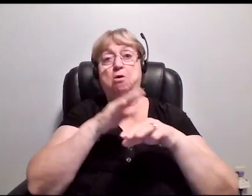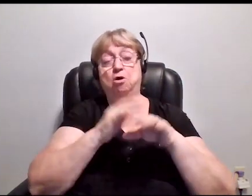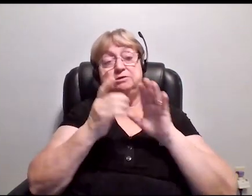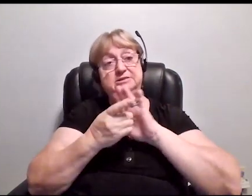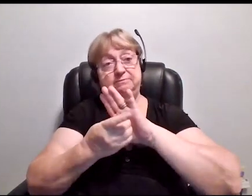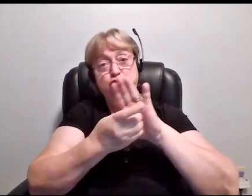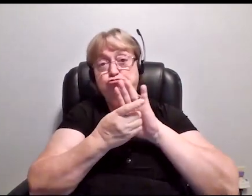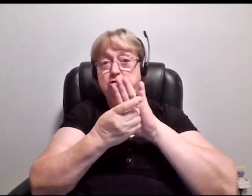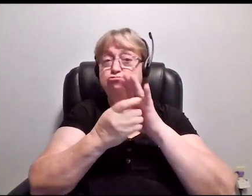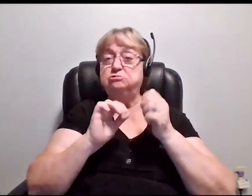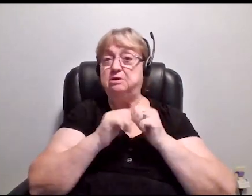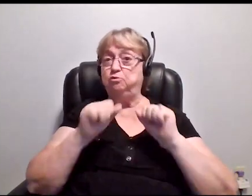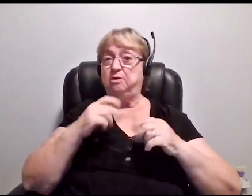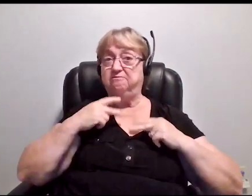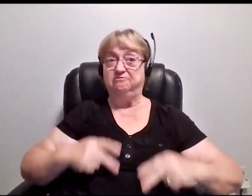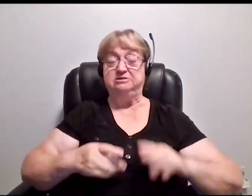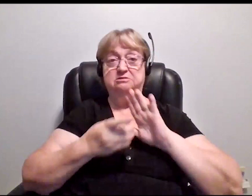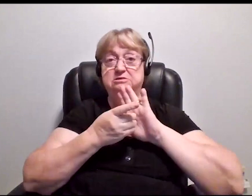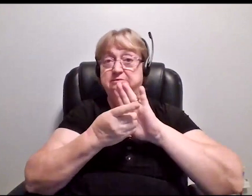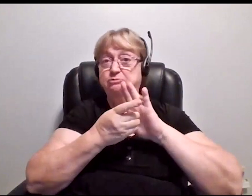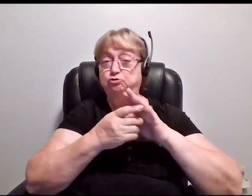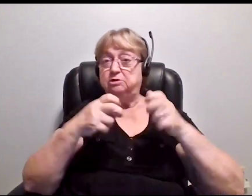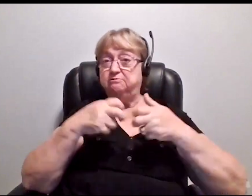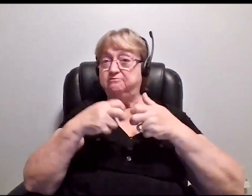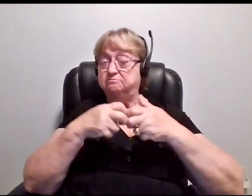you can physically demonstrate a physics concept in the physics classroom.